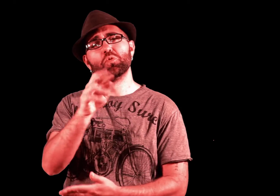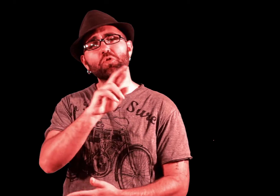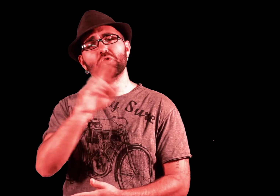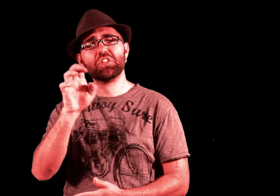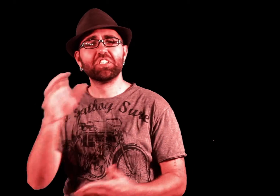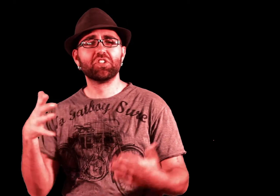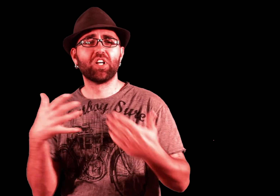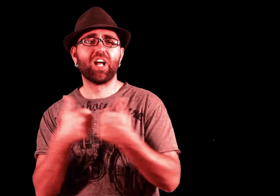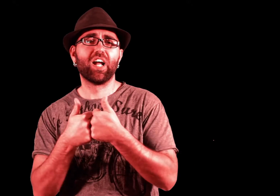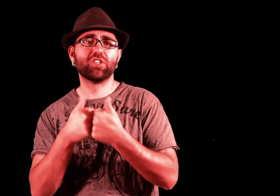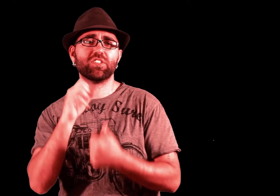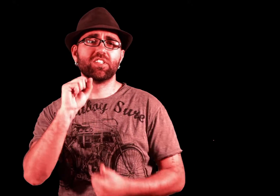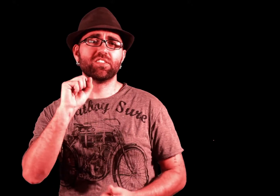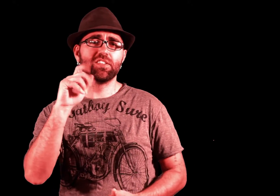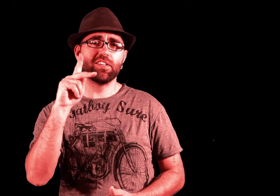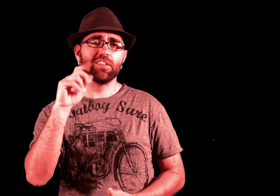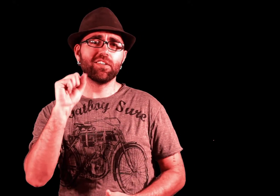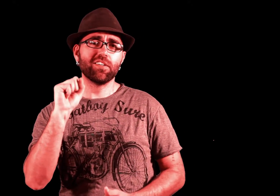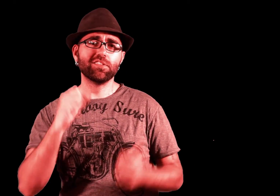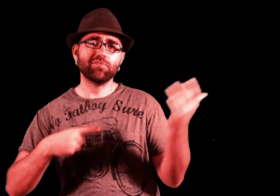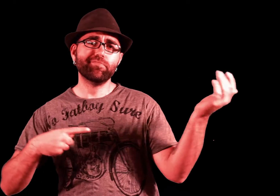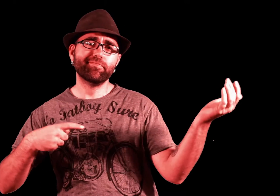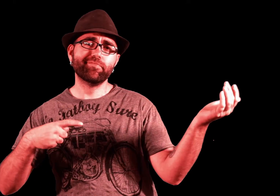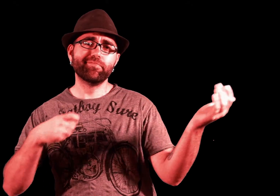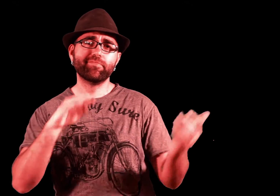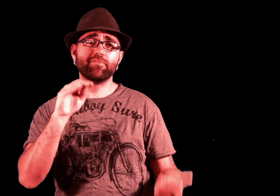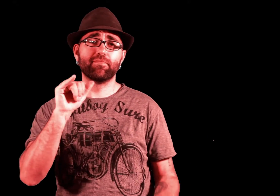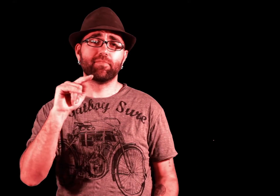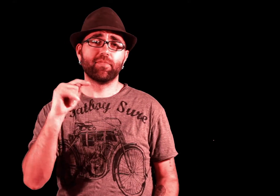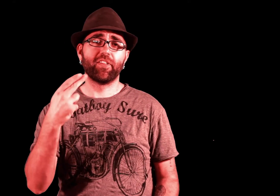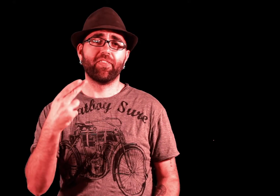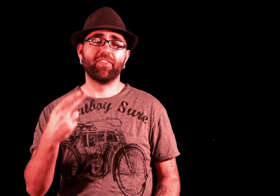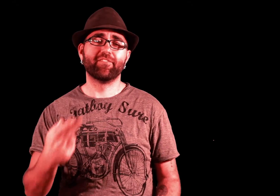to re-challenge the SKS rifle myth.